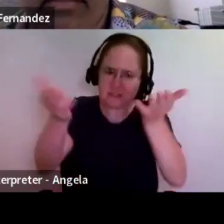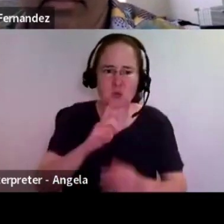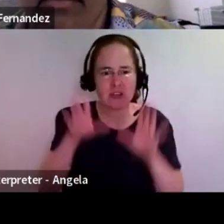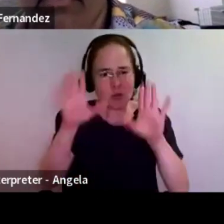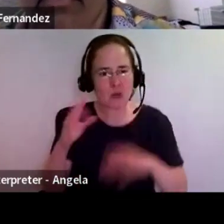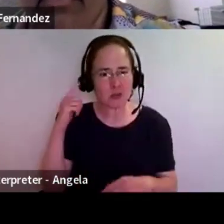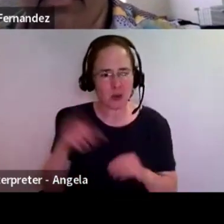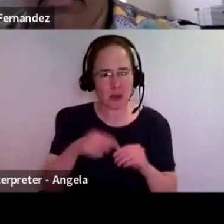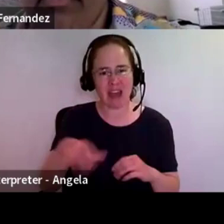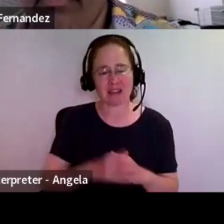about Santa,